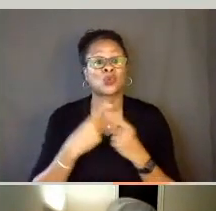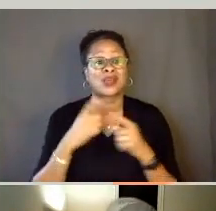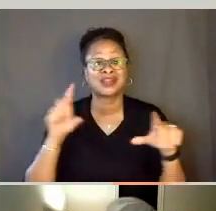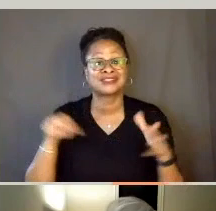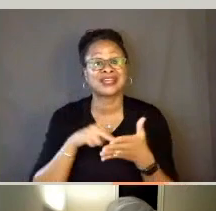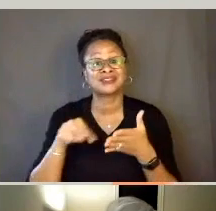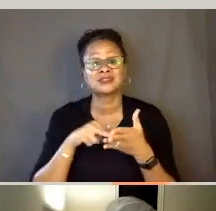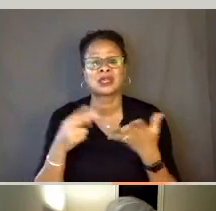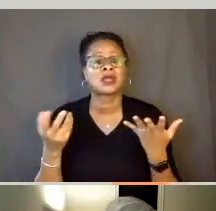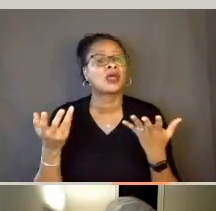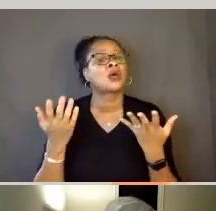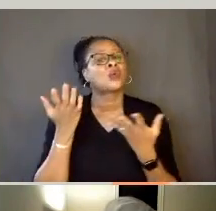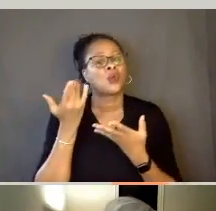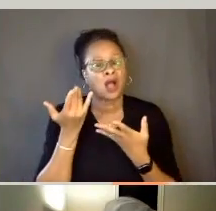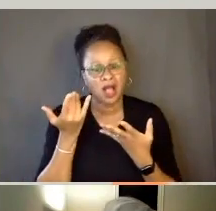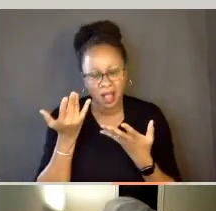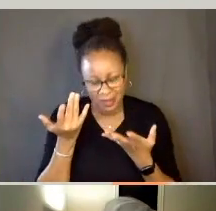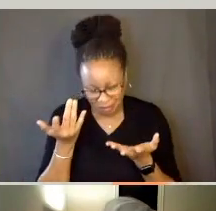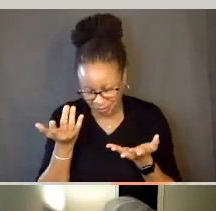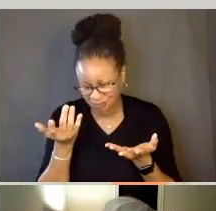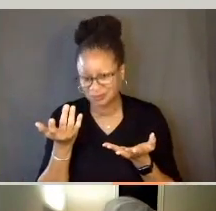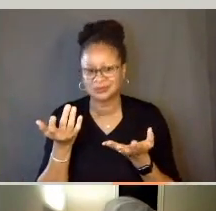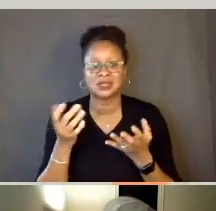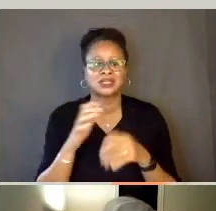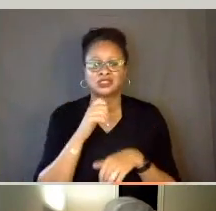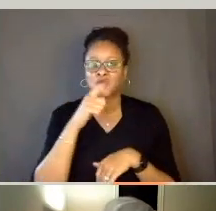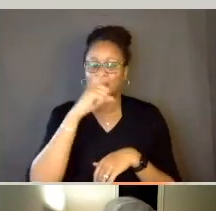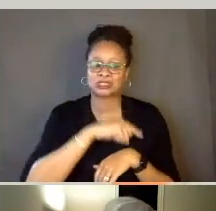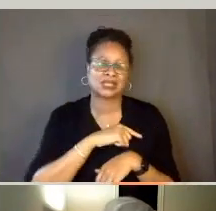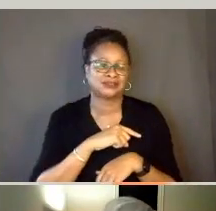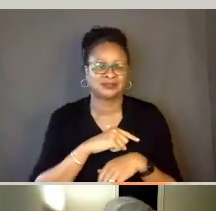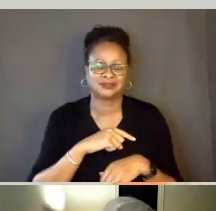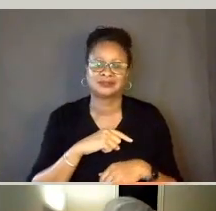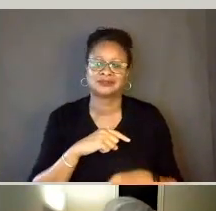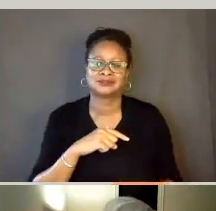like, why? Don't pretend. Like, right?